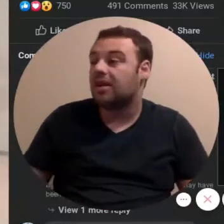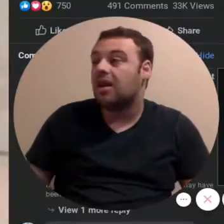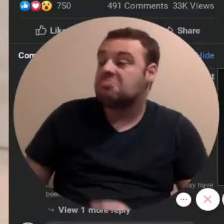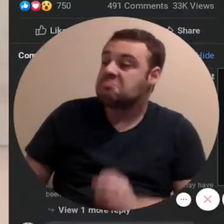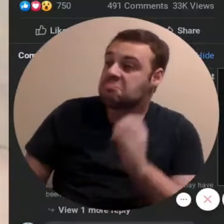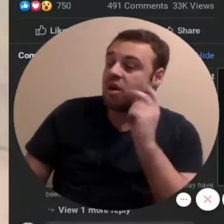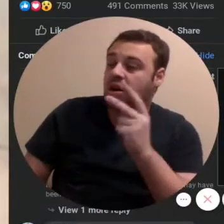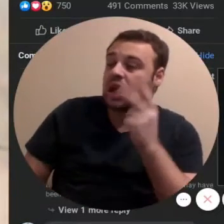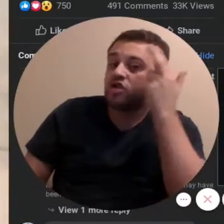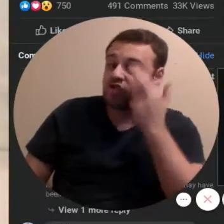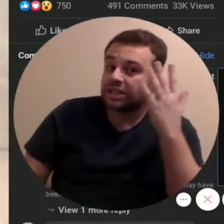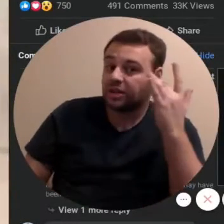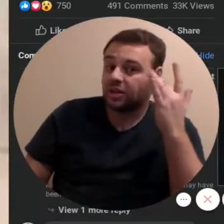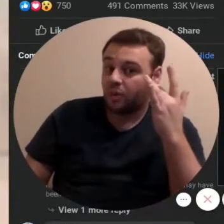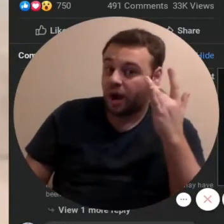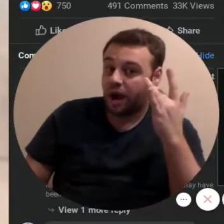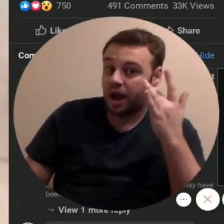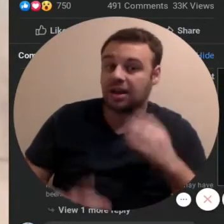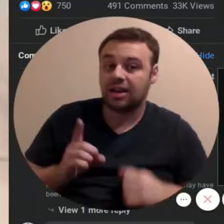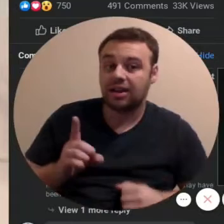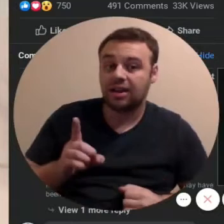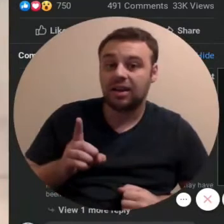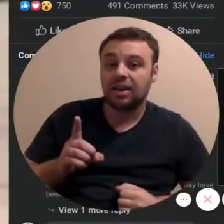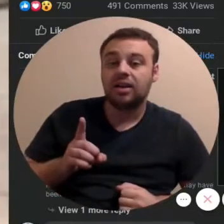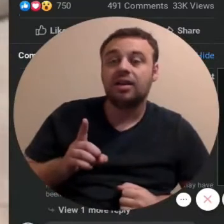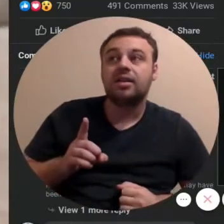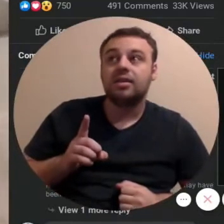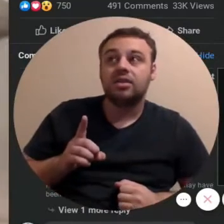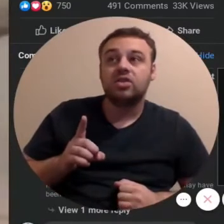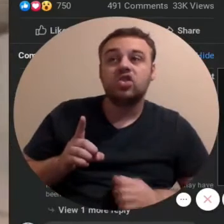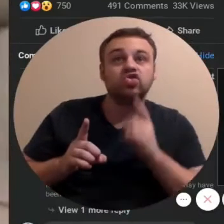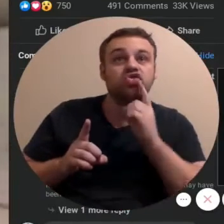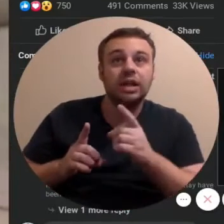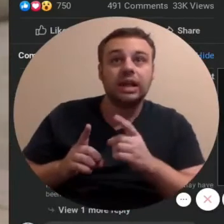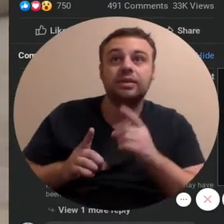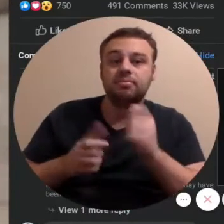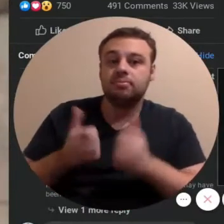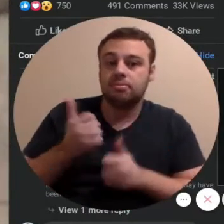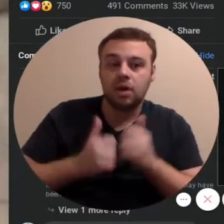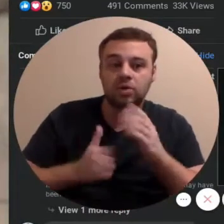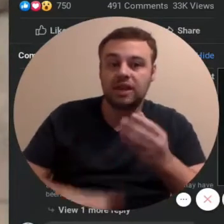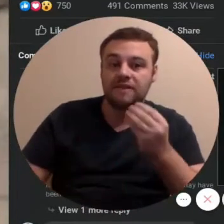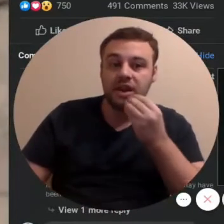is because, the majority of their diet are leaves and any animal that primarily